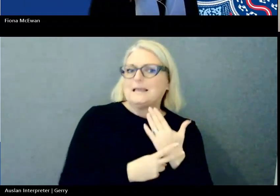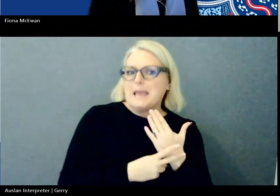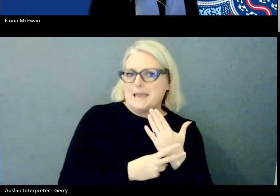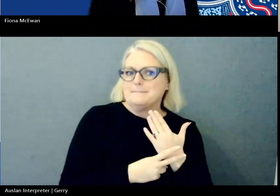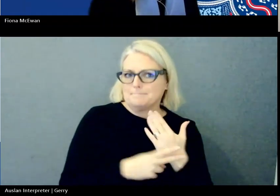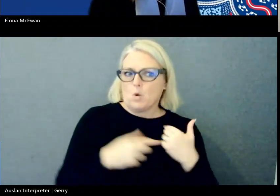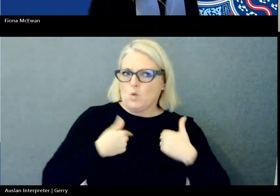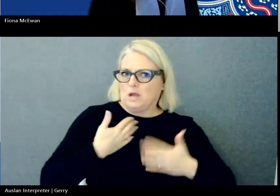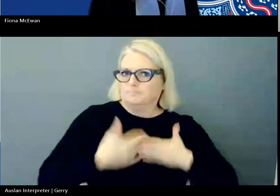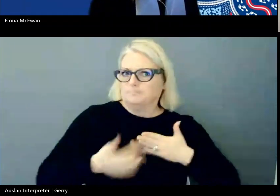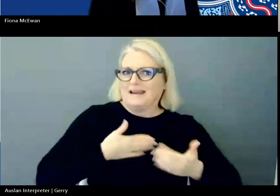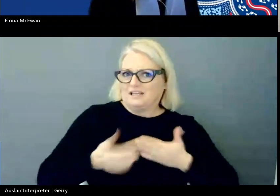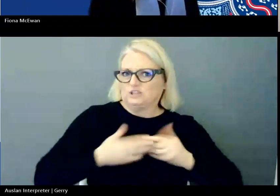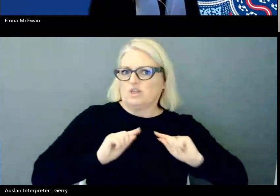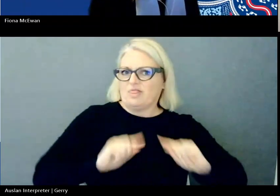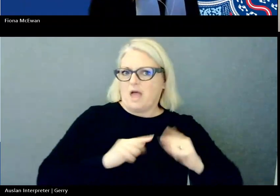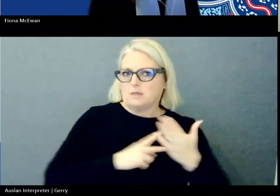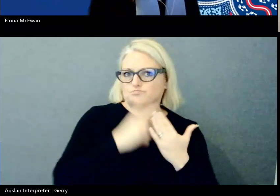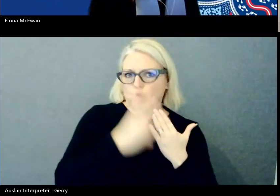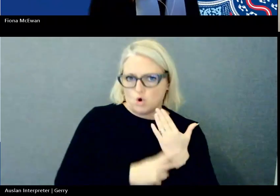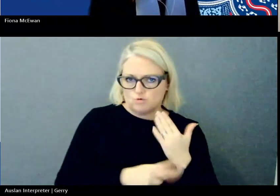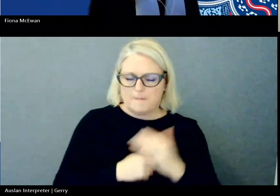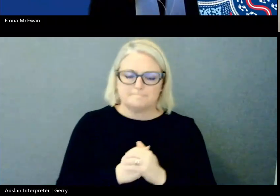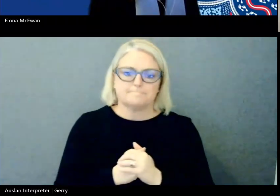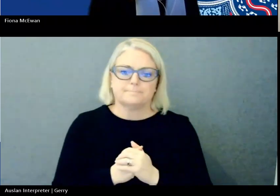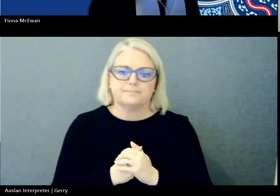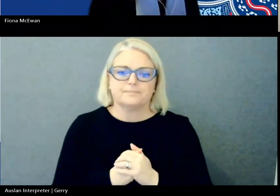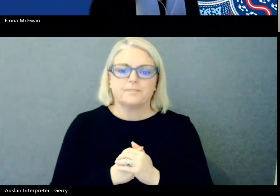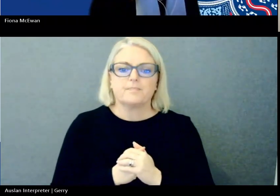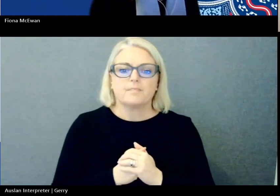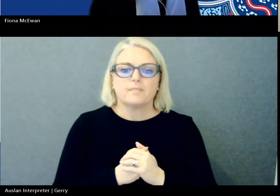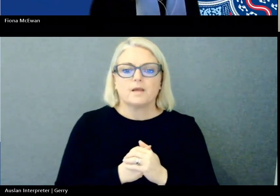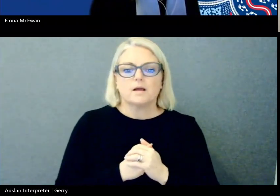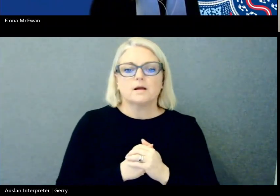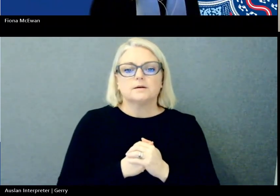that was really relevant to the work of the AEDC